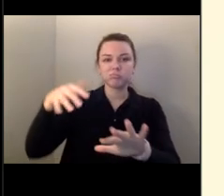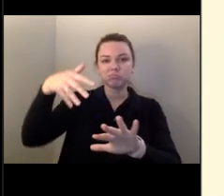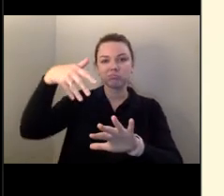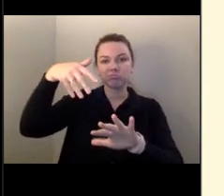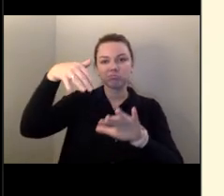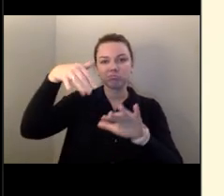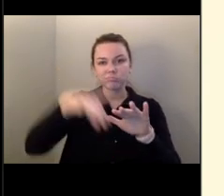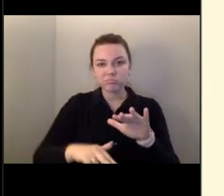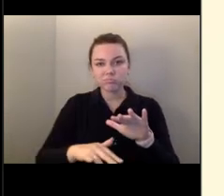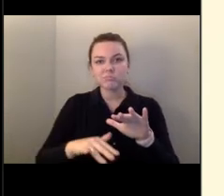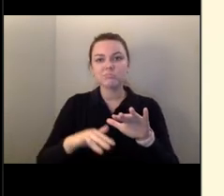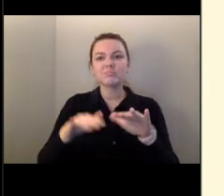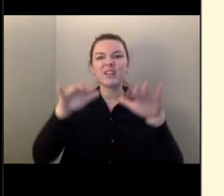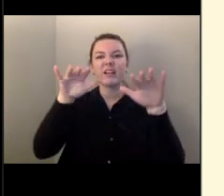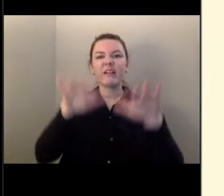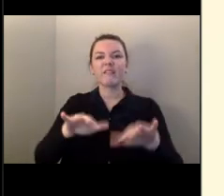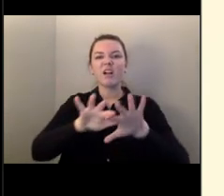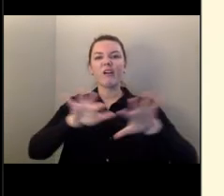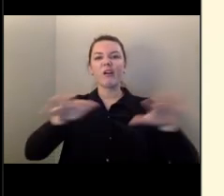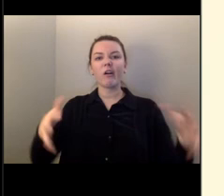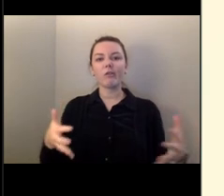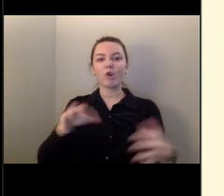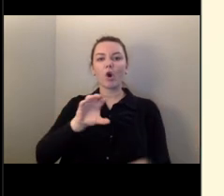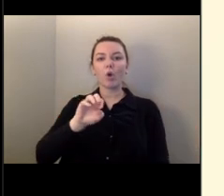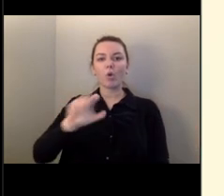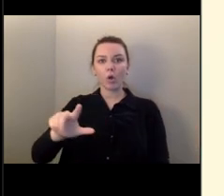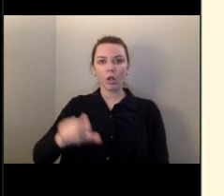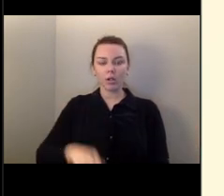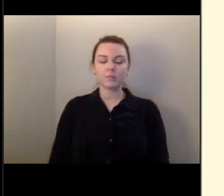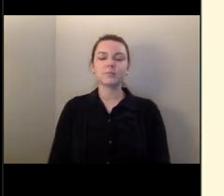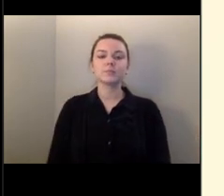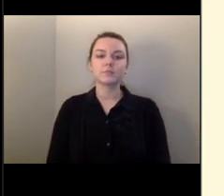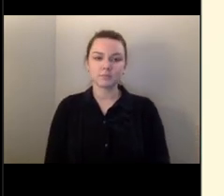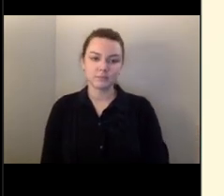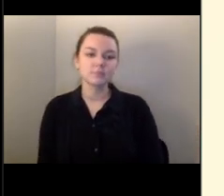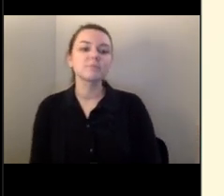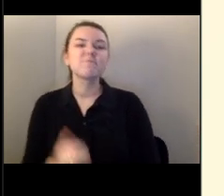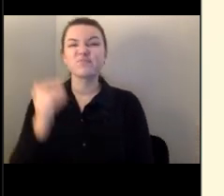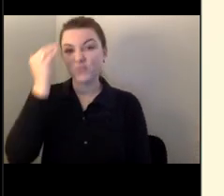So using less water is a good thing. I know a lot of you probably do this already